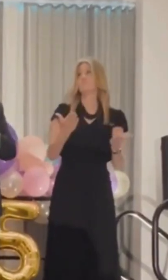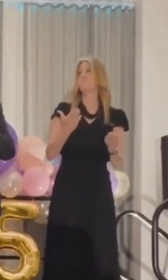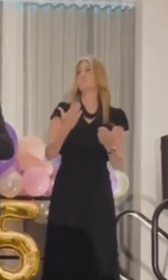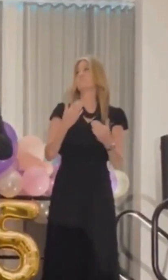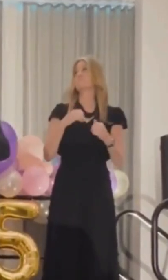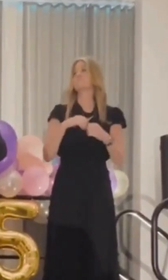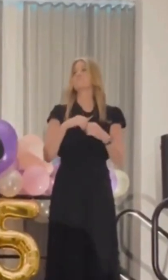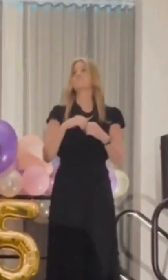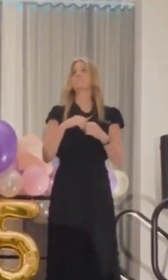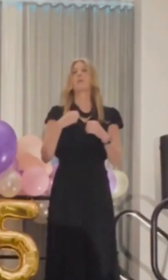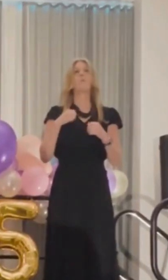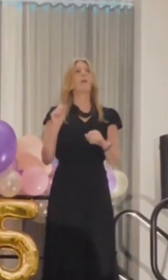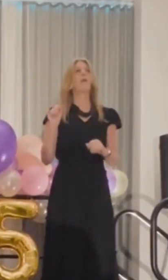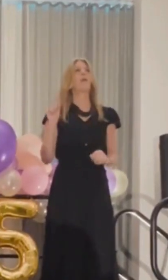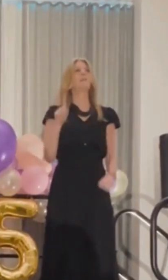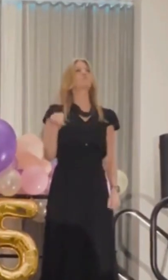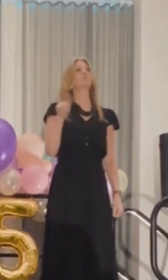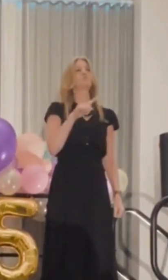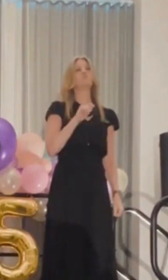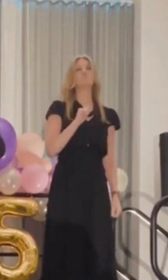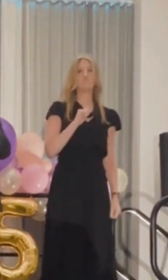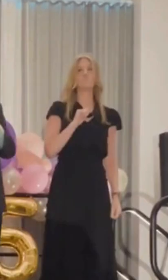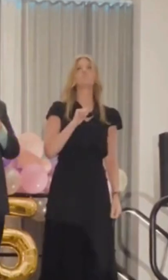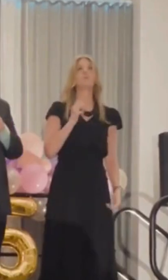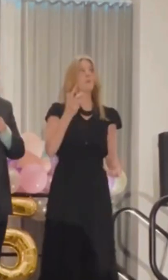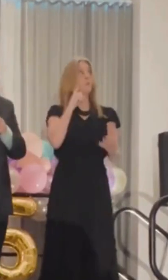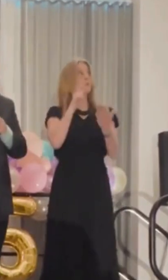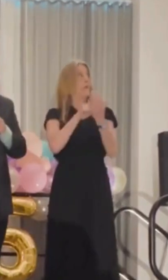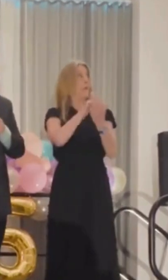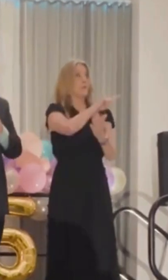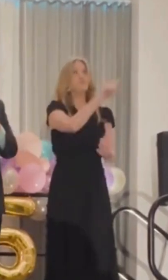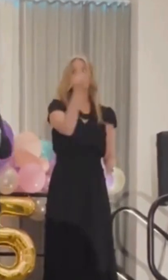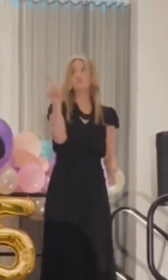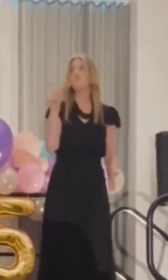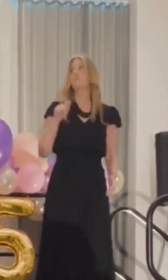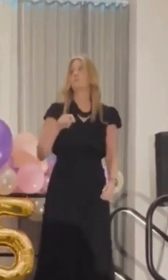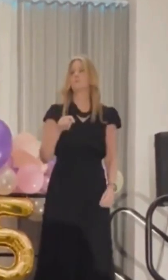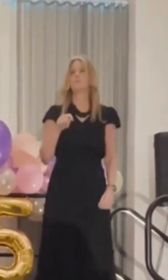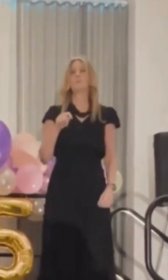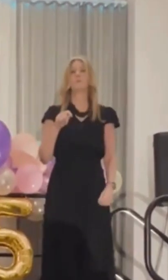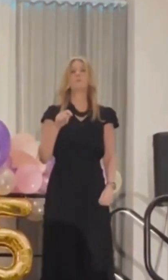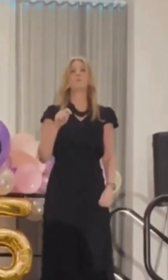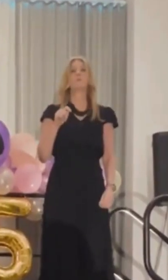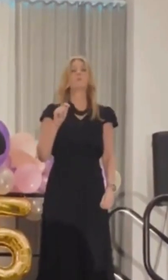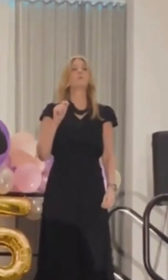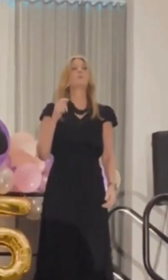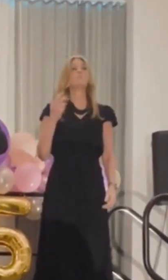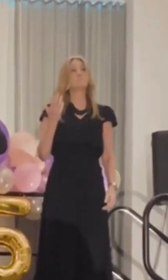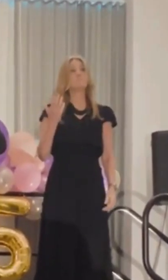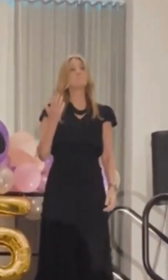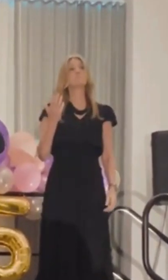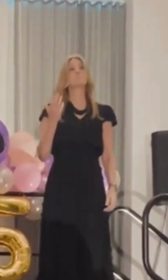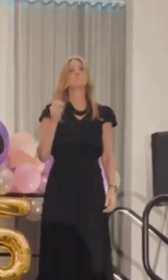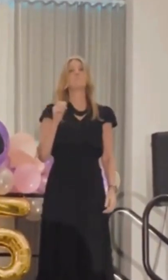And I want to ask you to stand up really quick, because I want to recognize you. For those of you who